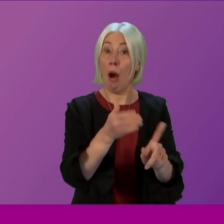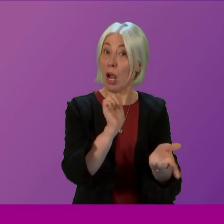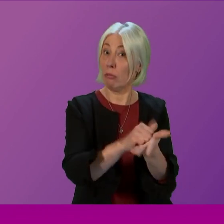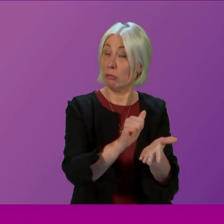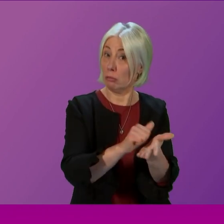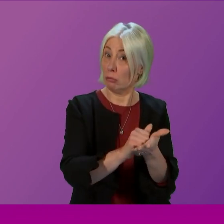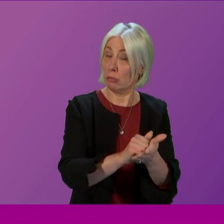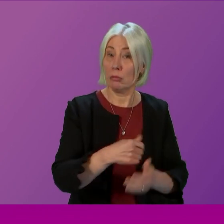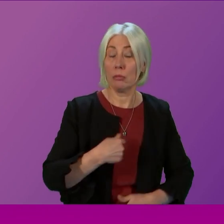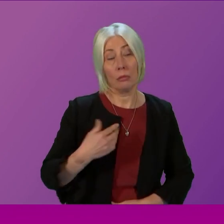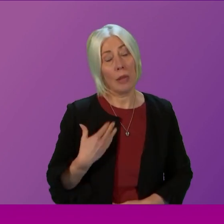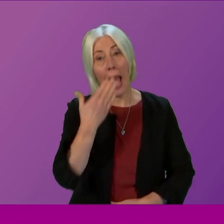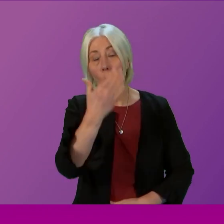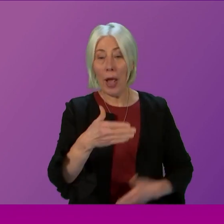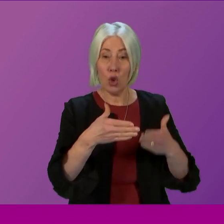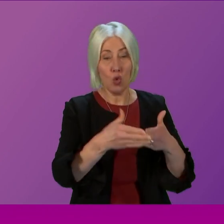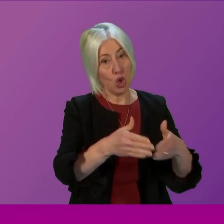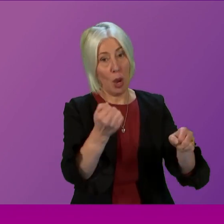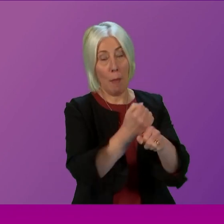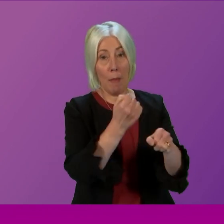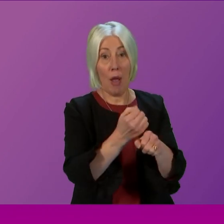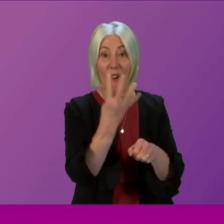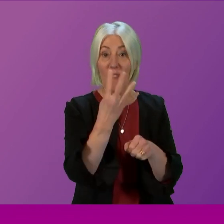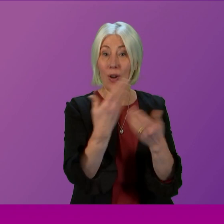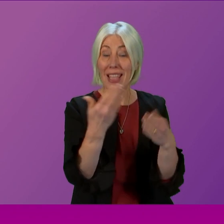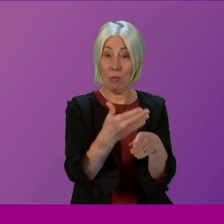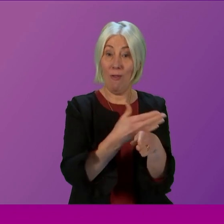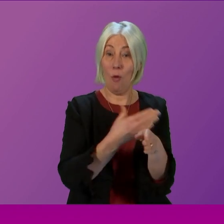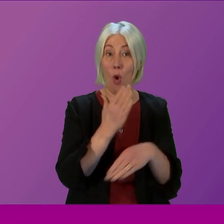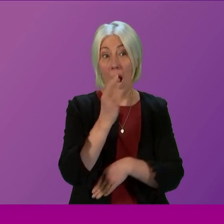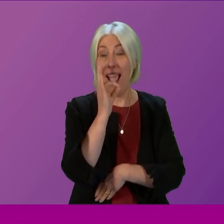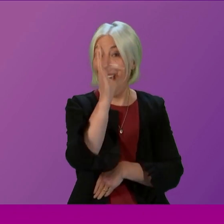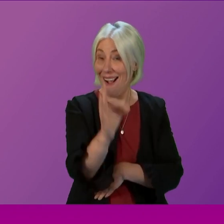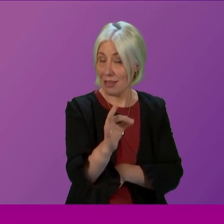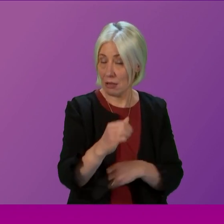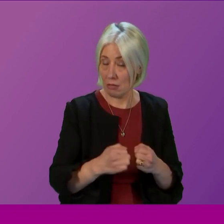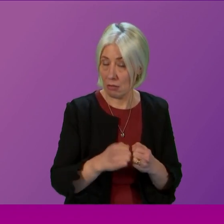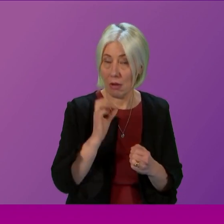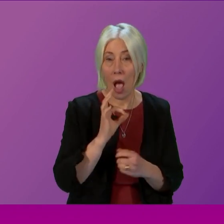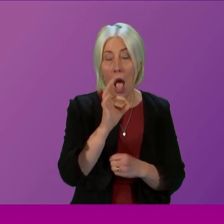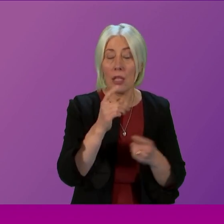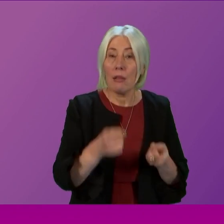before I asked that question, I visited the shipyard, where I met the chief executive.